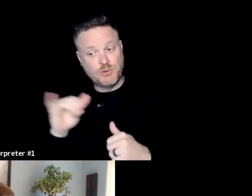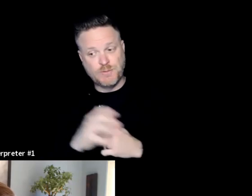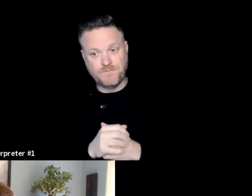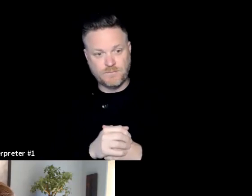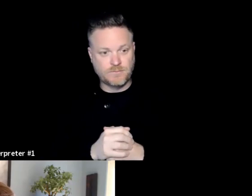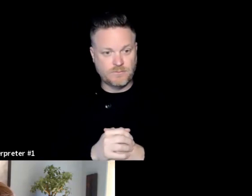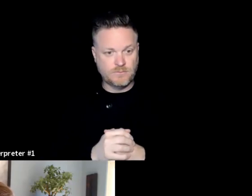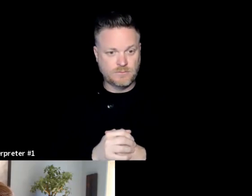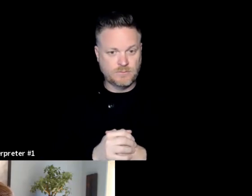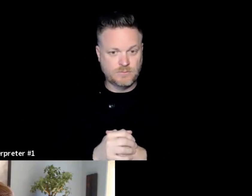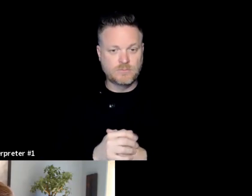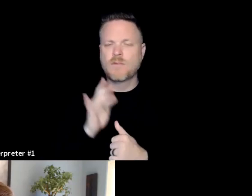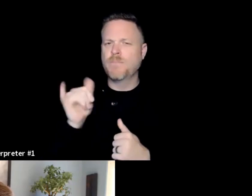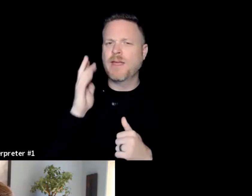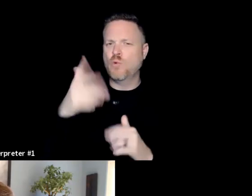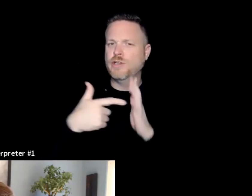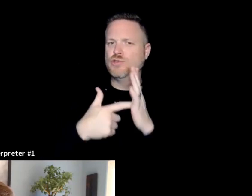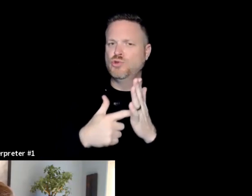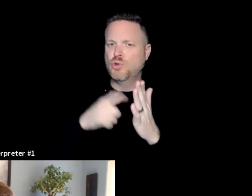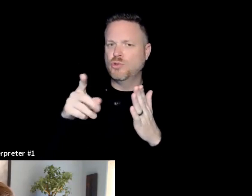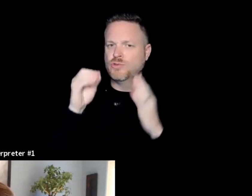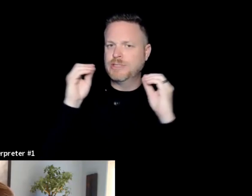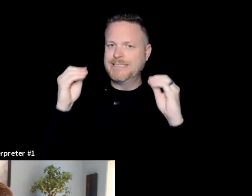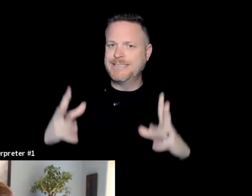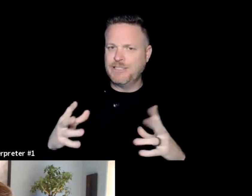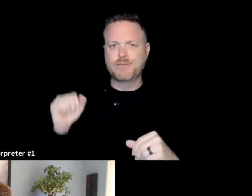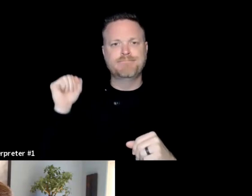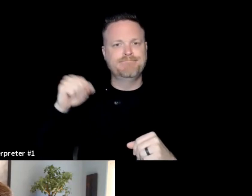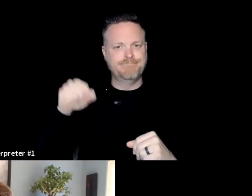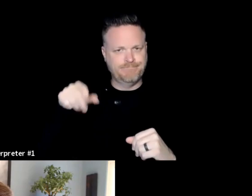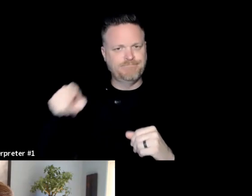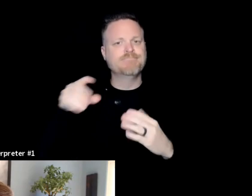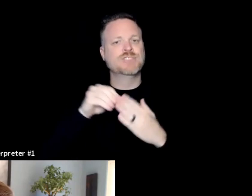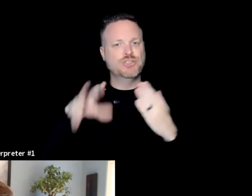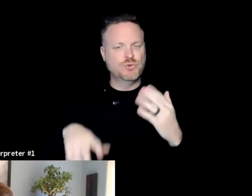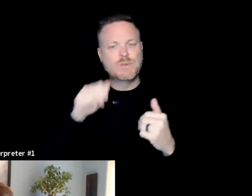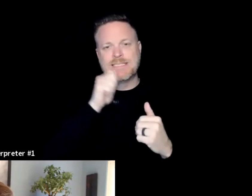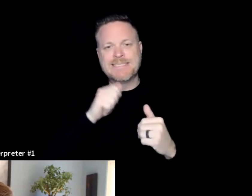It will show those teachers that, yes, in student is suffering the effects of this quote, unquote